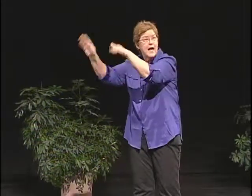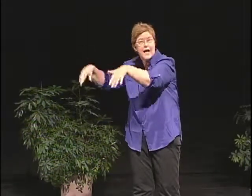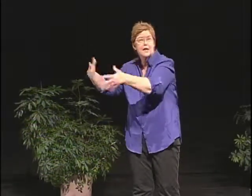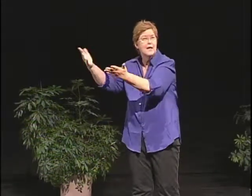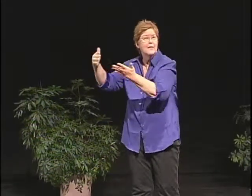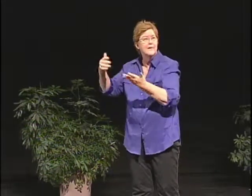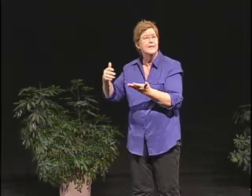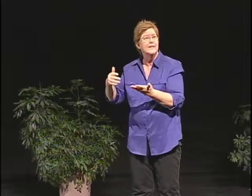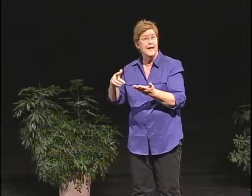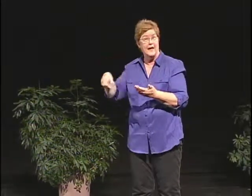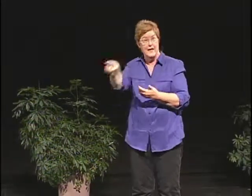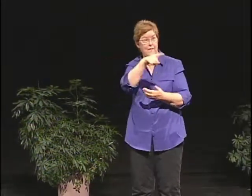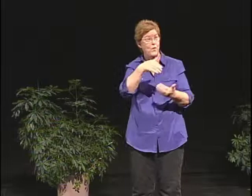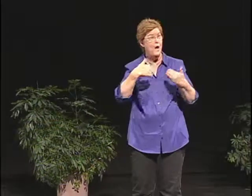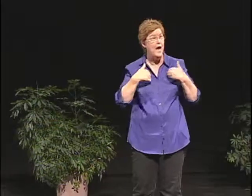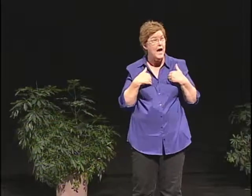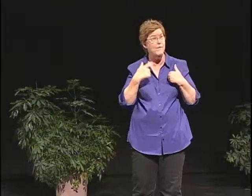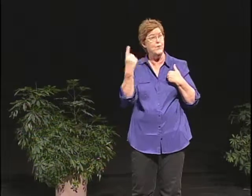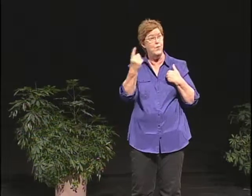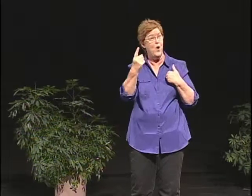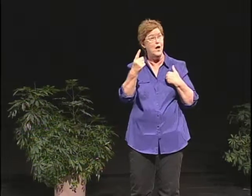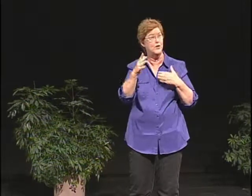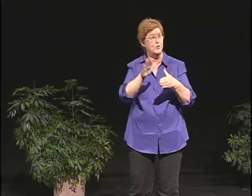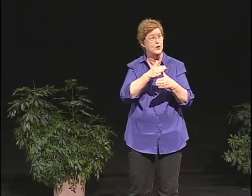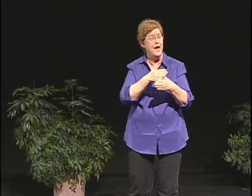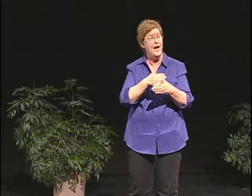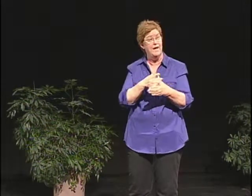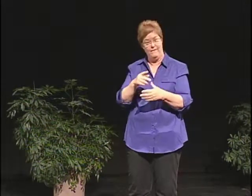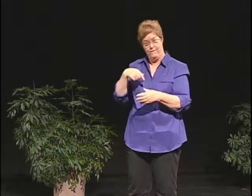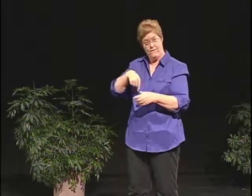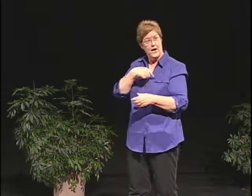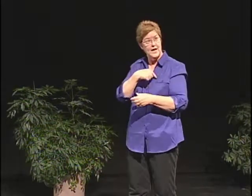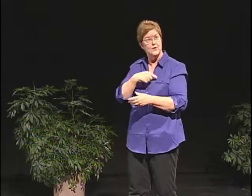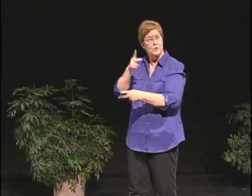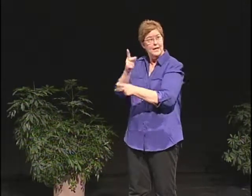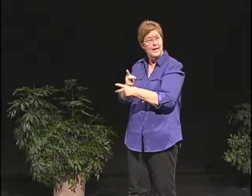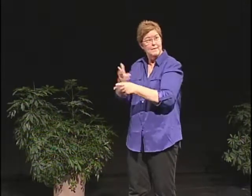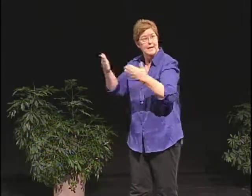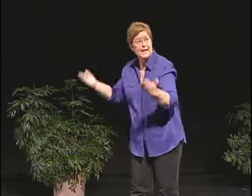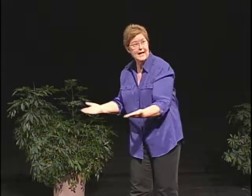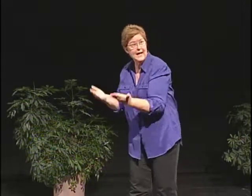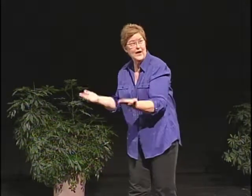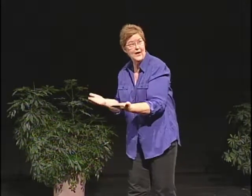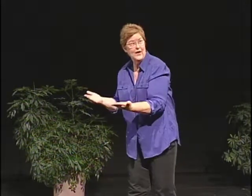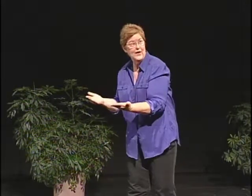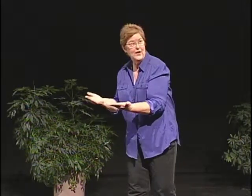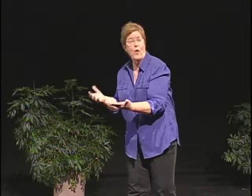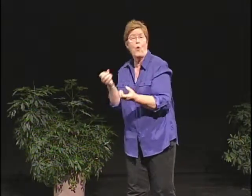in your basement, attic that are part of the history, part of the story, feel free to share it with us.